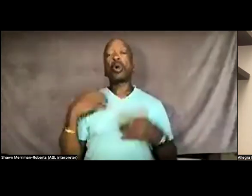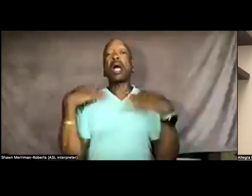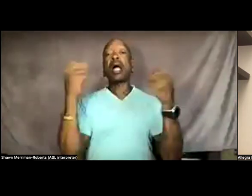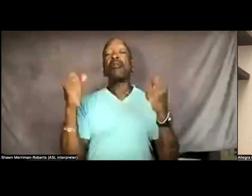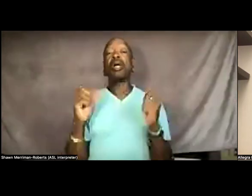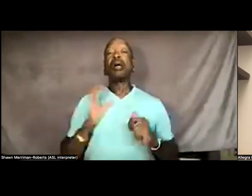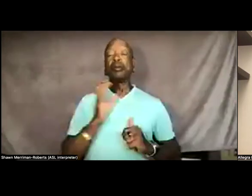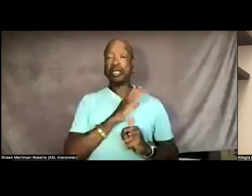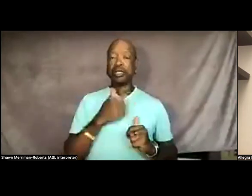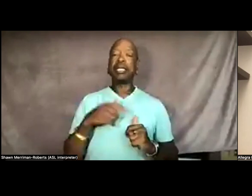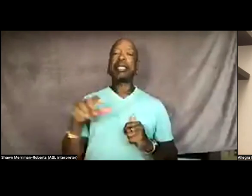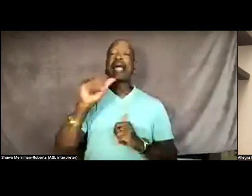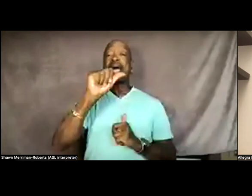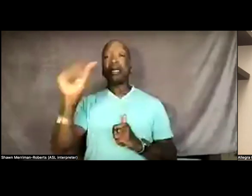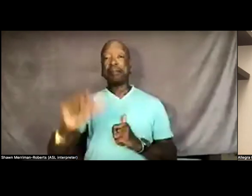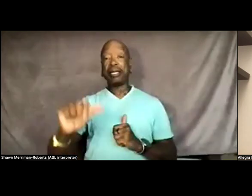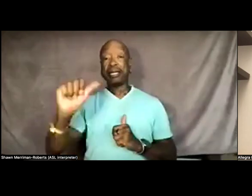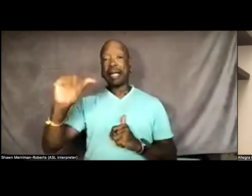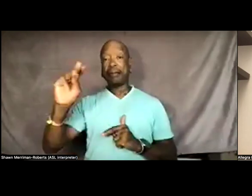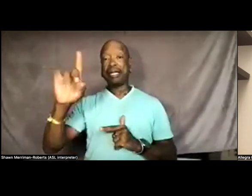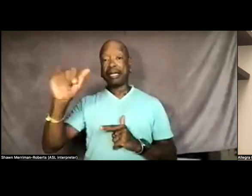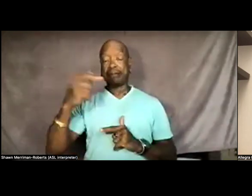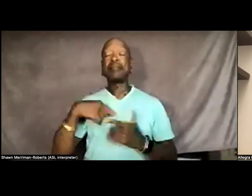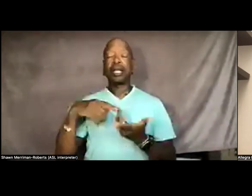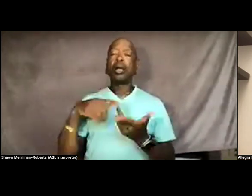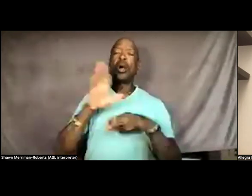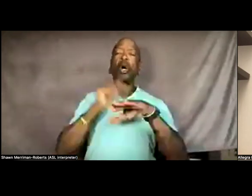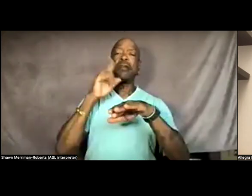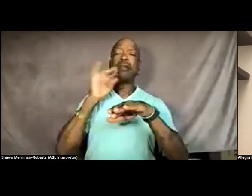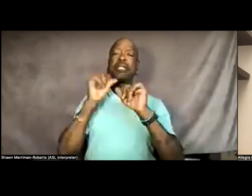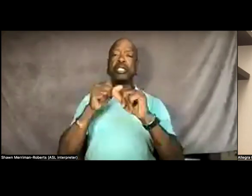meetings calling for continued mask mandates in public settings health care and on public